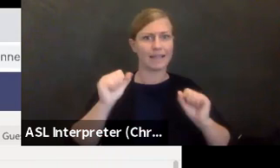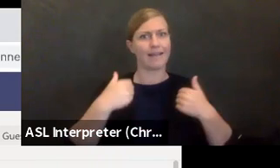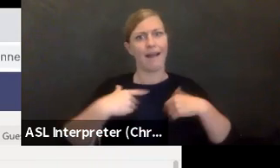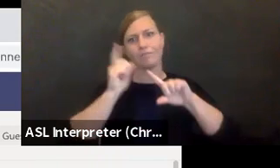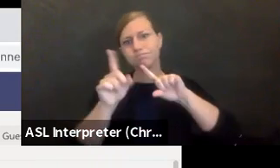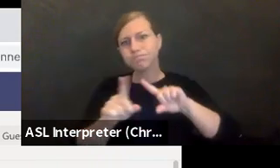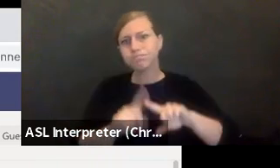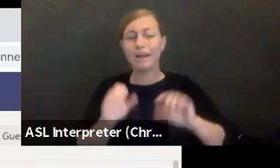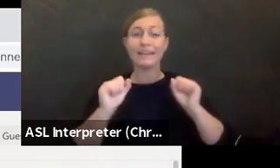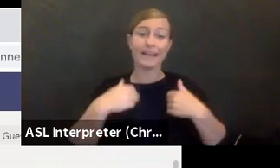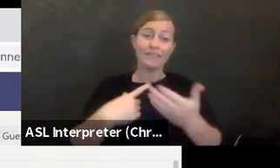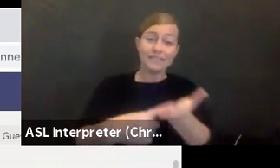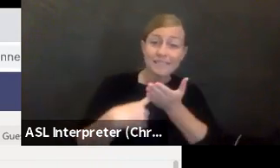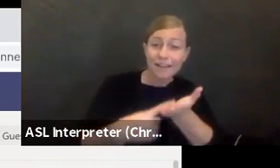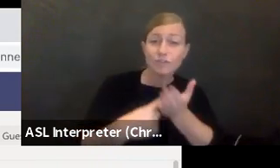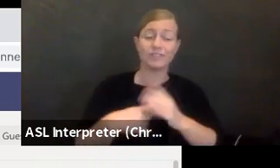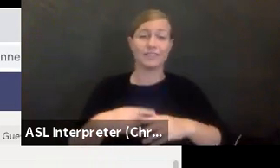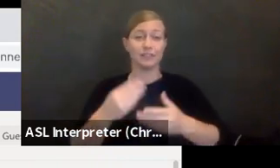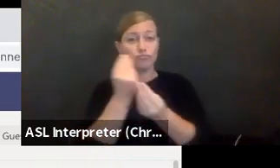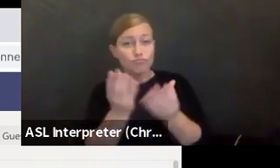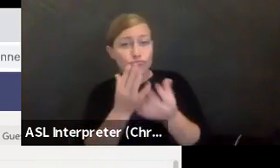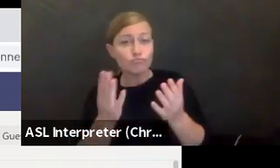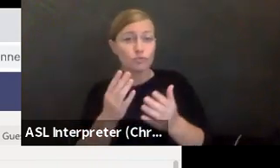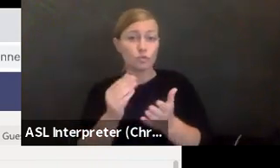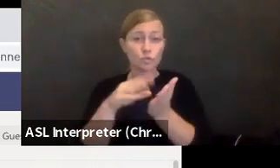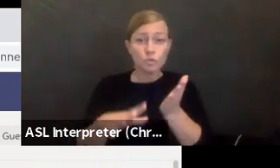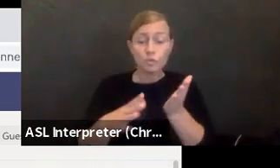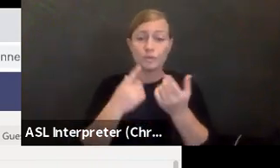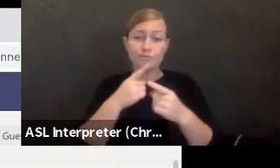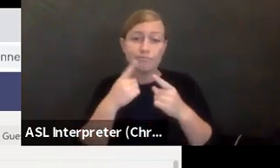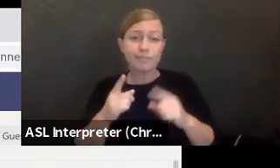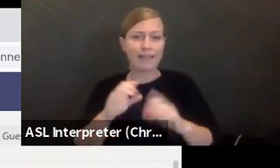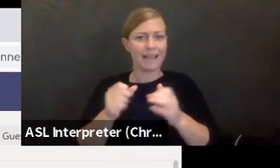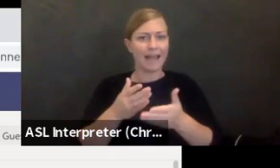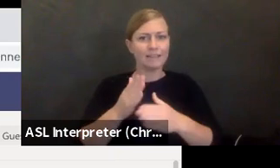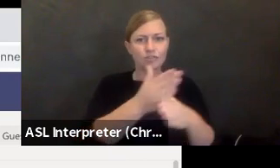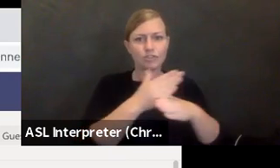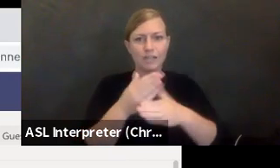it will take you to your post area; the way I think of post is that you could have discussions here